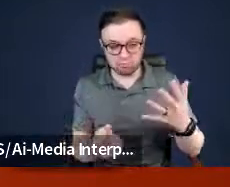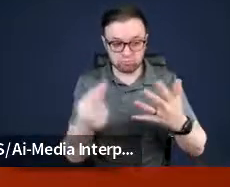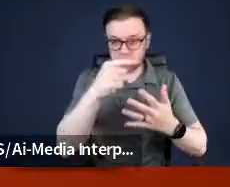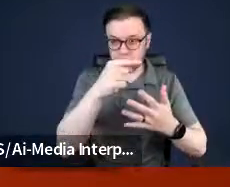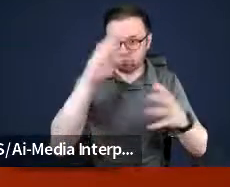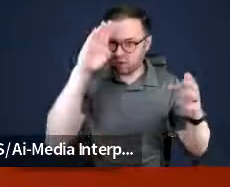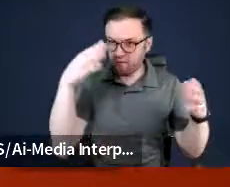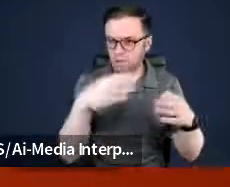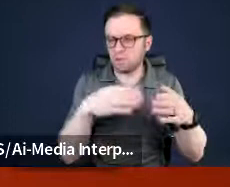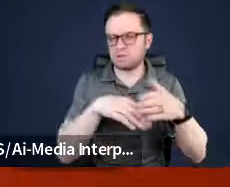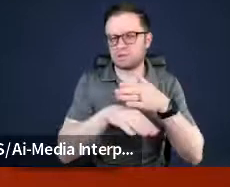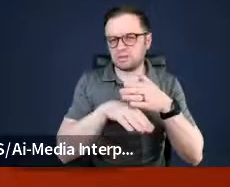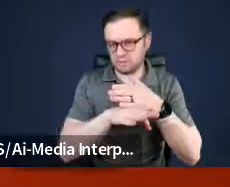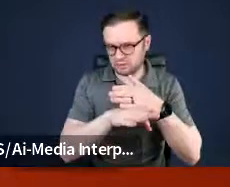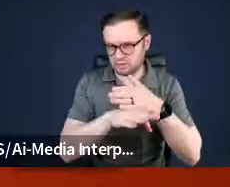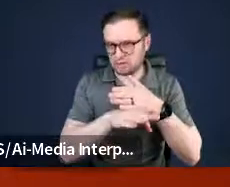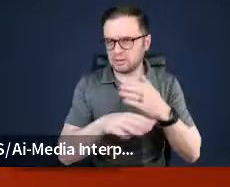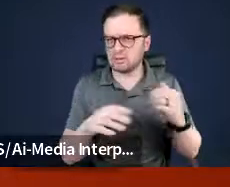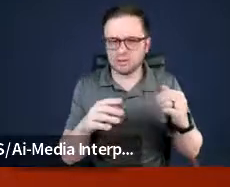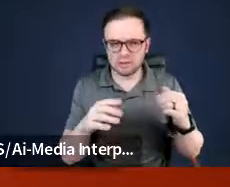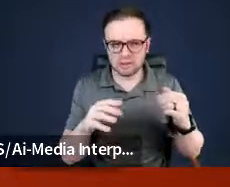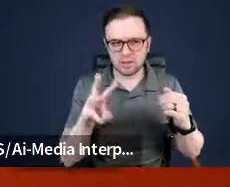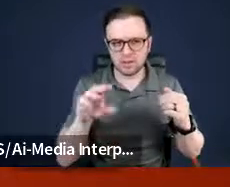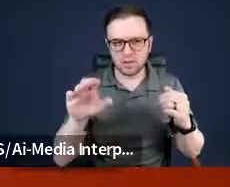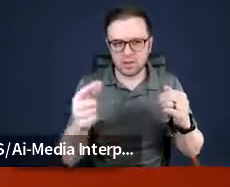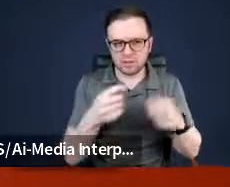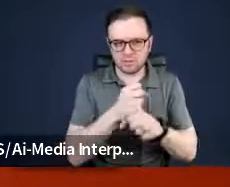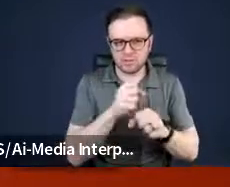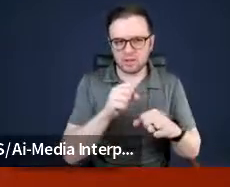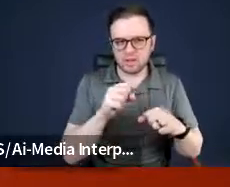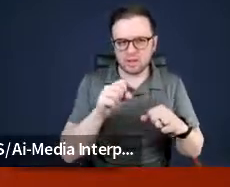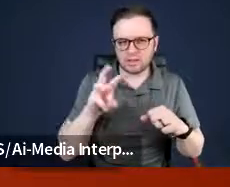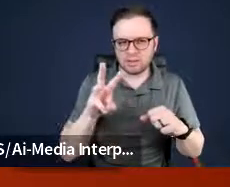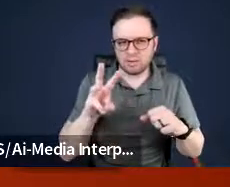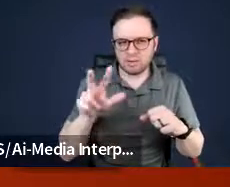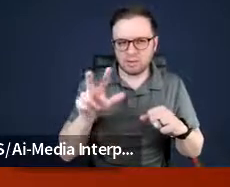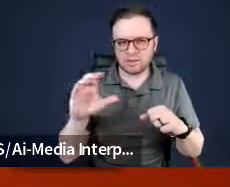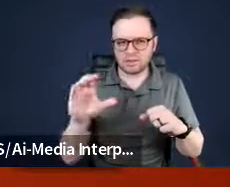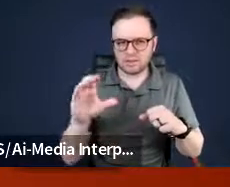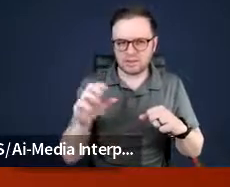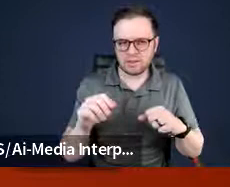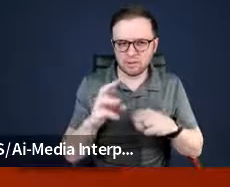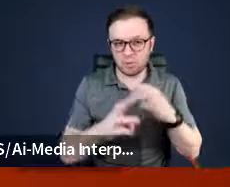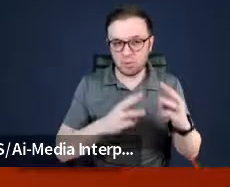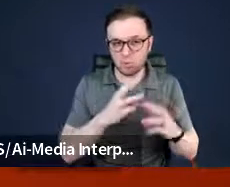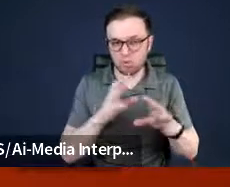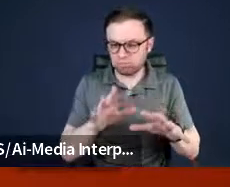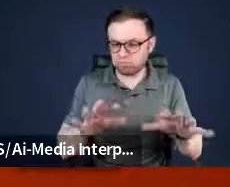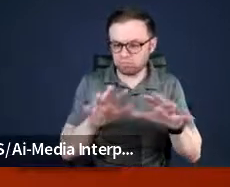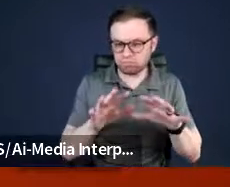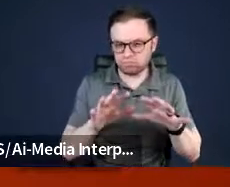these are basically overarching principles around accessibility , this was created by the W3C